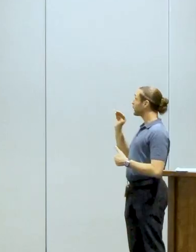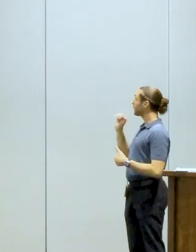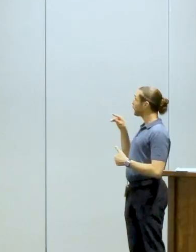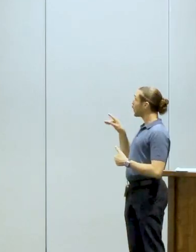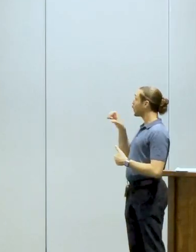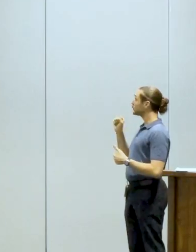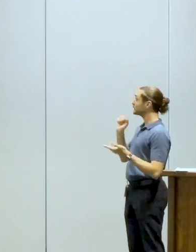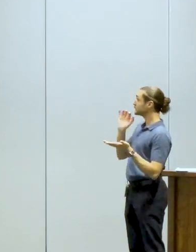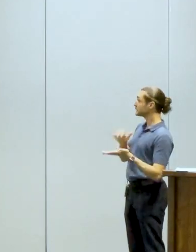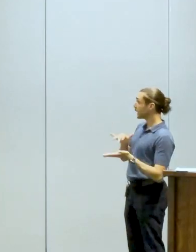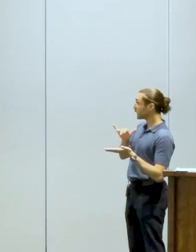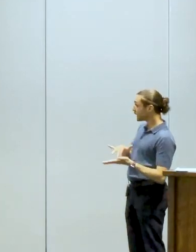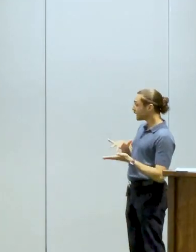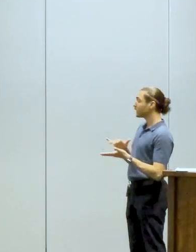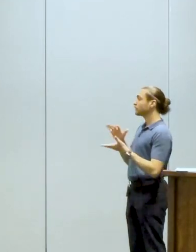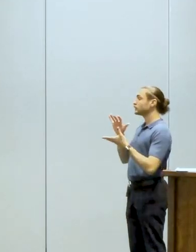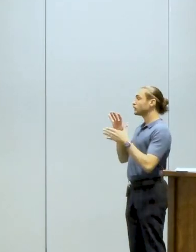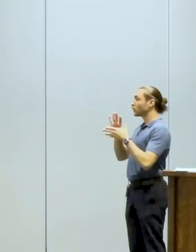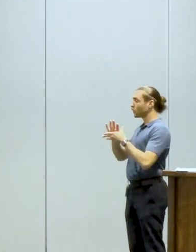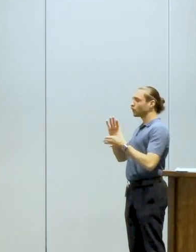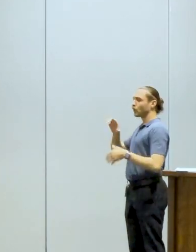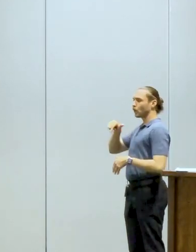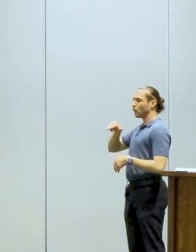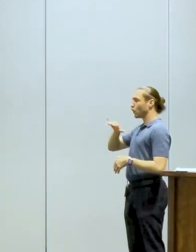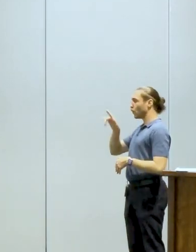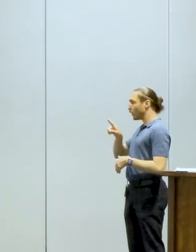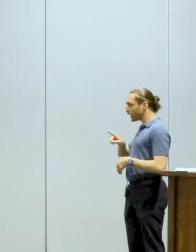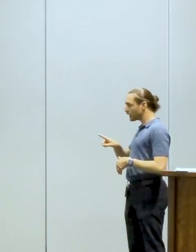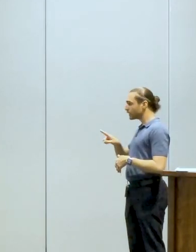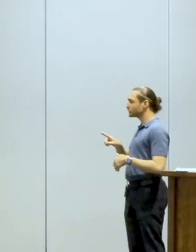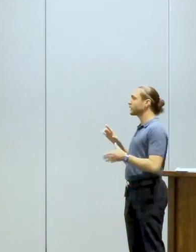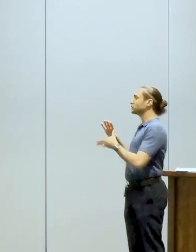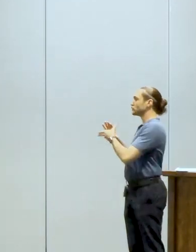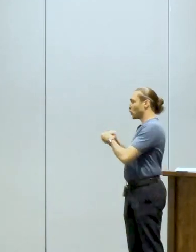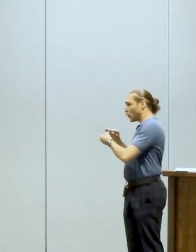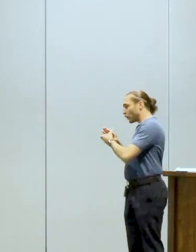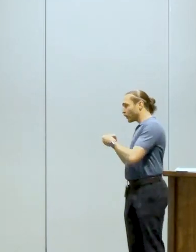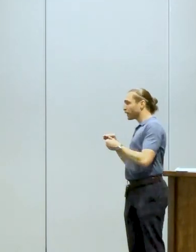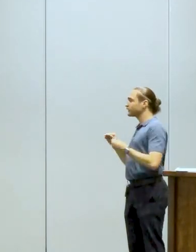Study mode is more formal, like a teacher explaining it. Story Mode is more like a friendly, narrow Narrator guiding you